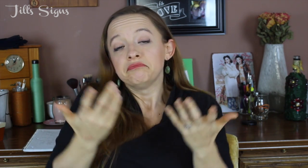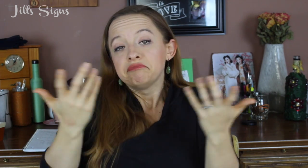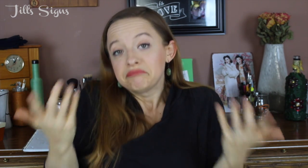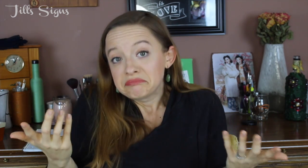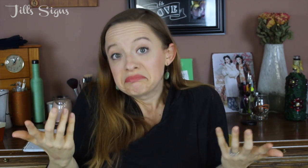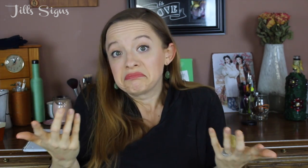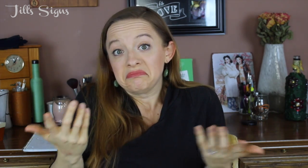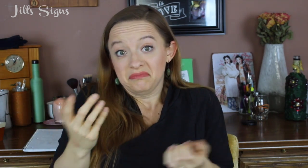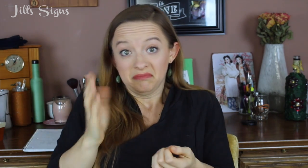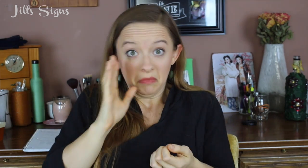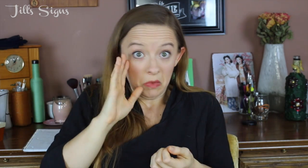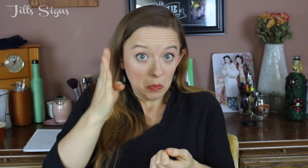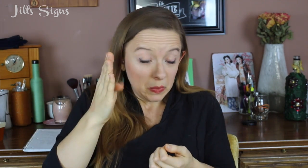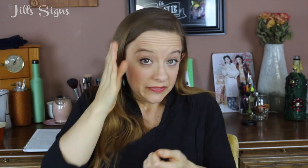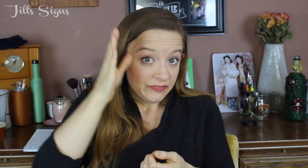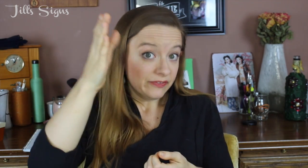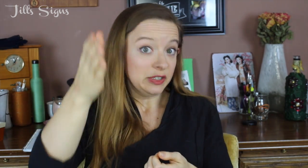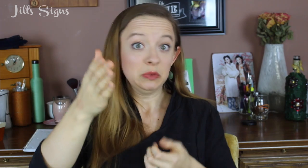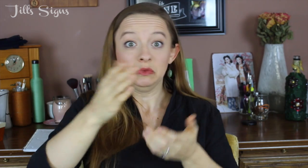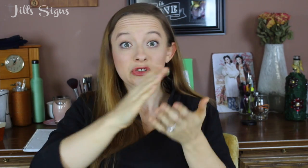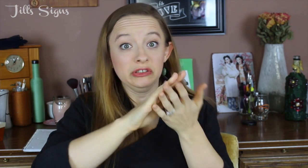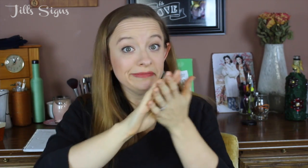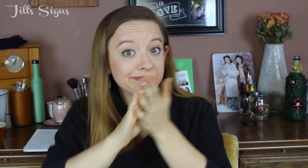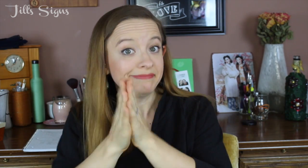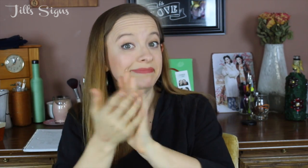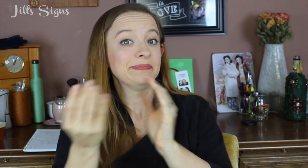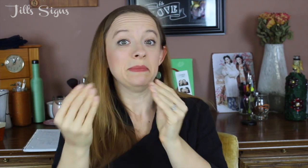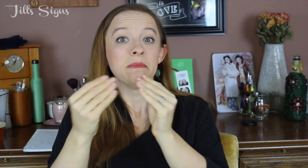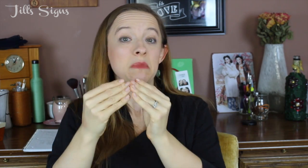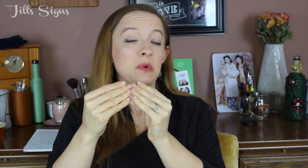might screw up. So I mean is it going to